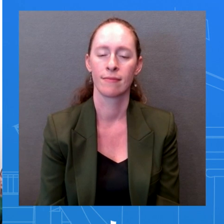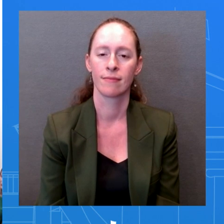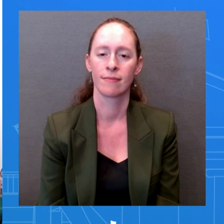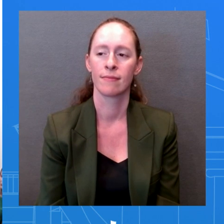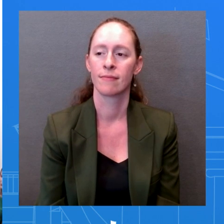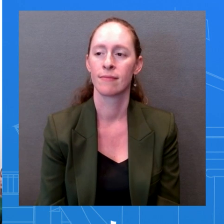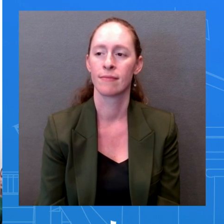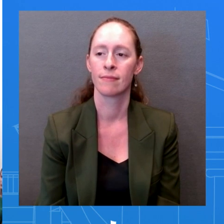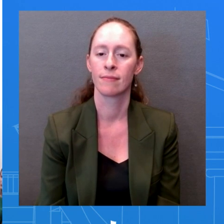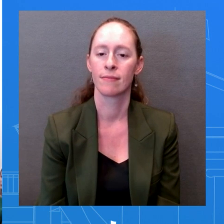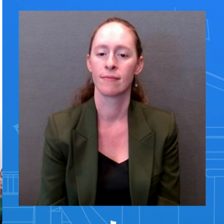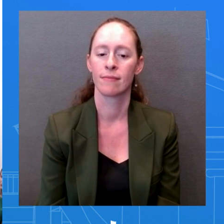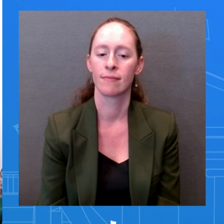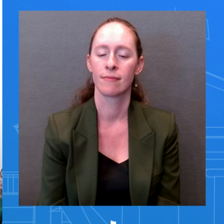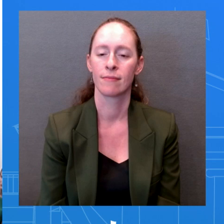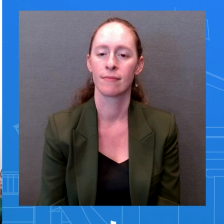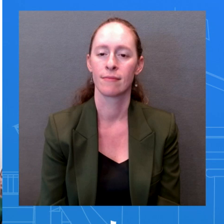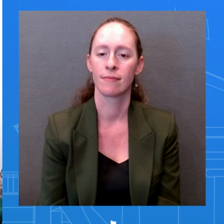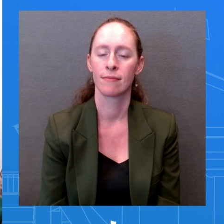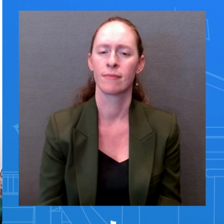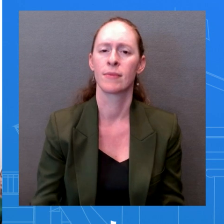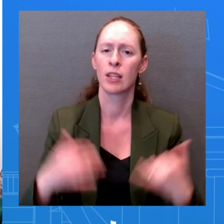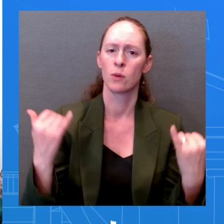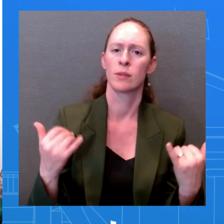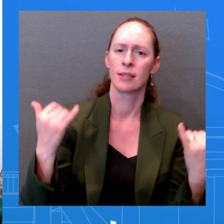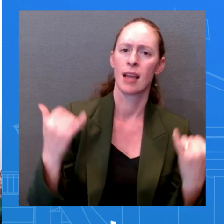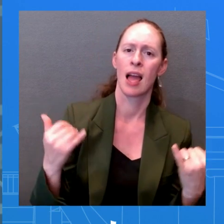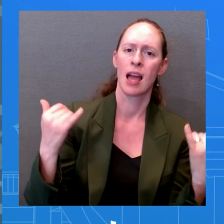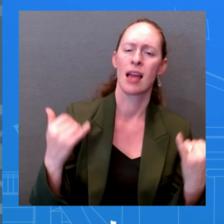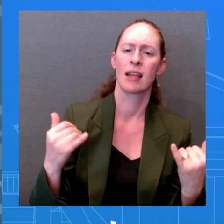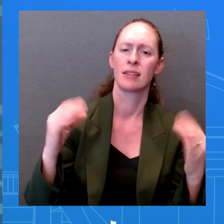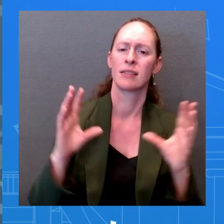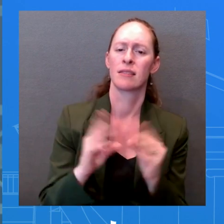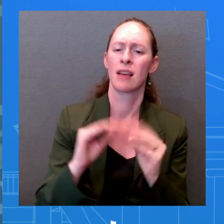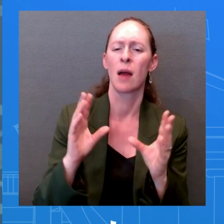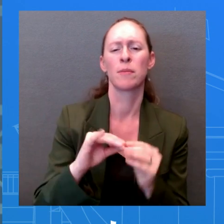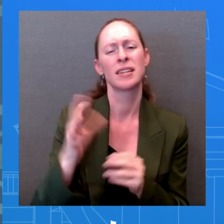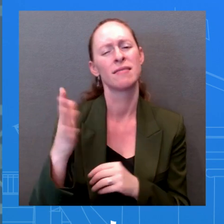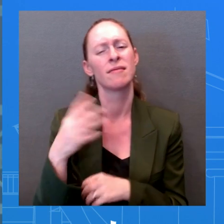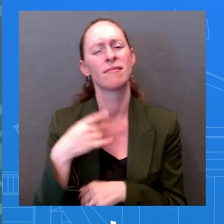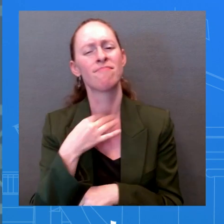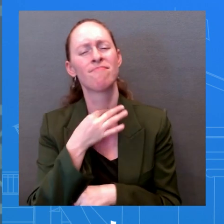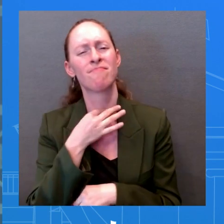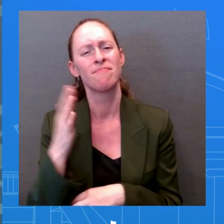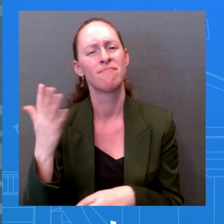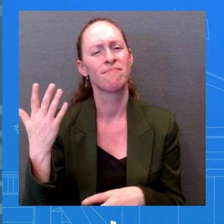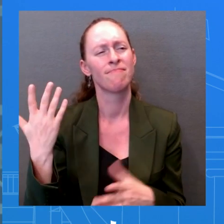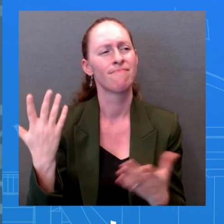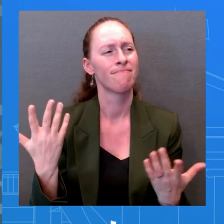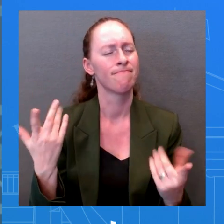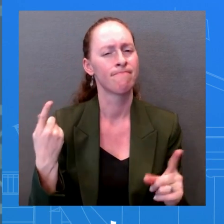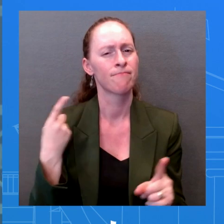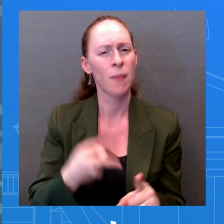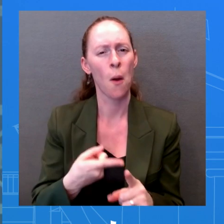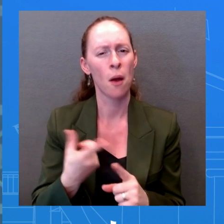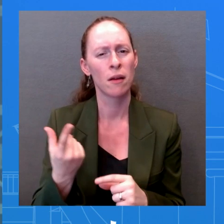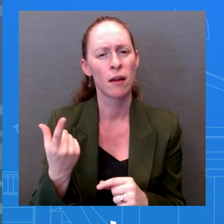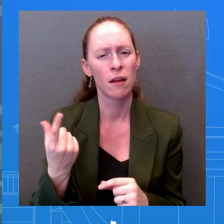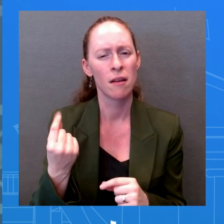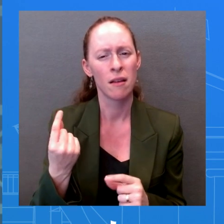but could move into a law? Ms. Jean-Pierre: So you're asking, like, what are the deliverables essentially? The Press: What are the deliverables -- concrete tangible deliverables?